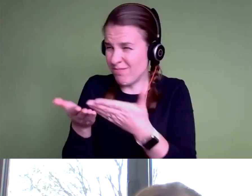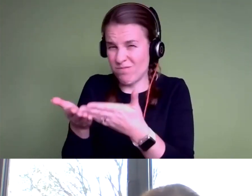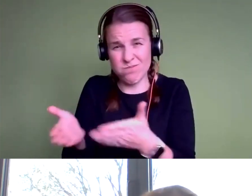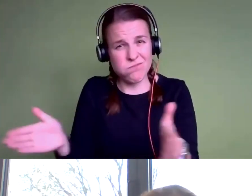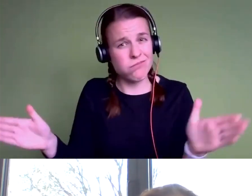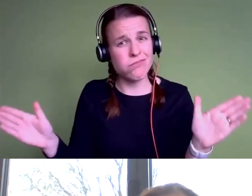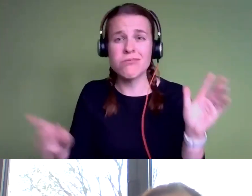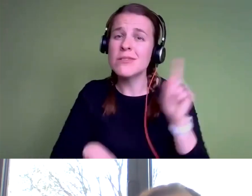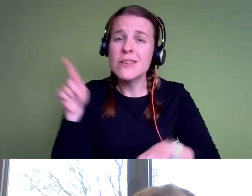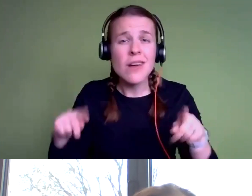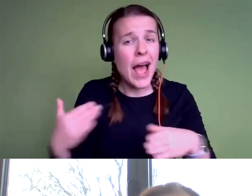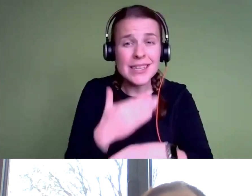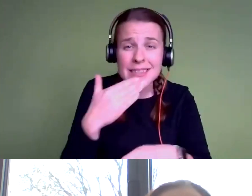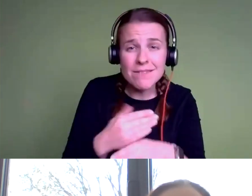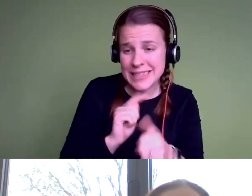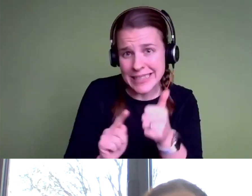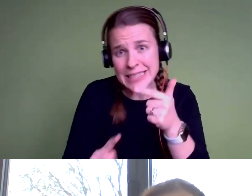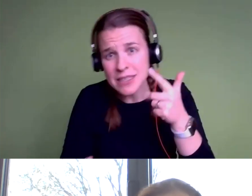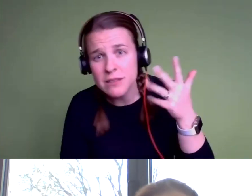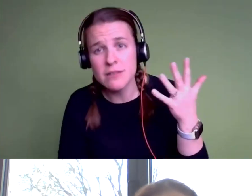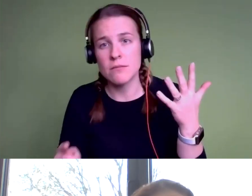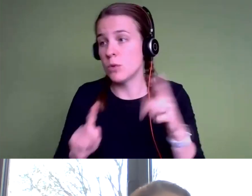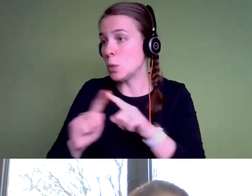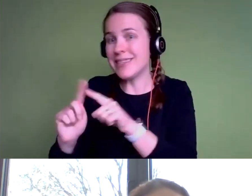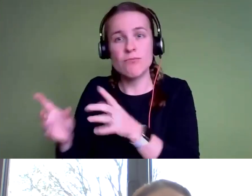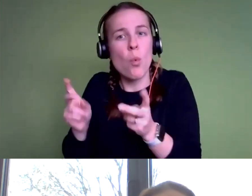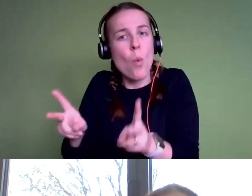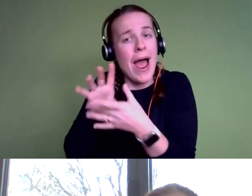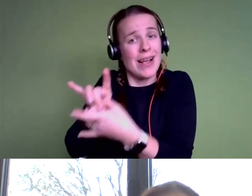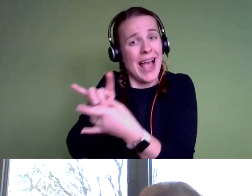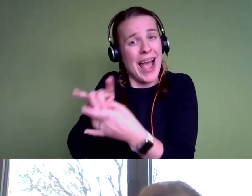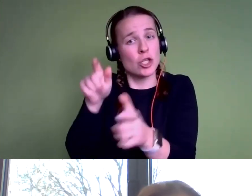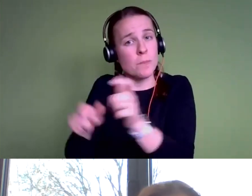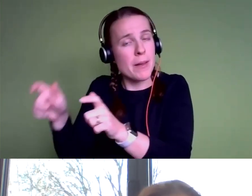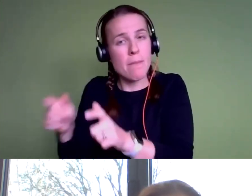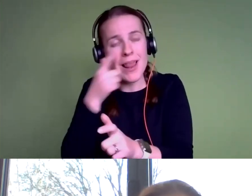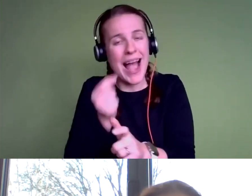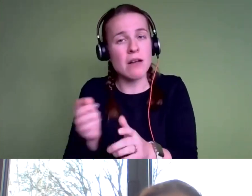to know that people may have quite set ideas about what gardening is, or horticultural, or it